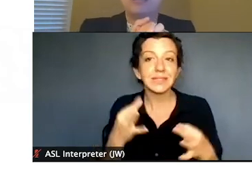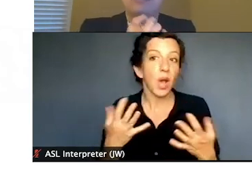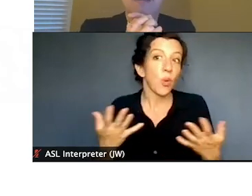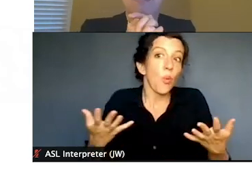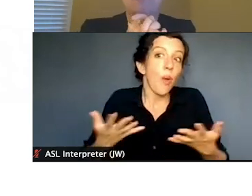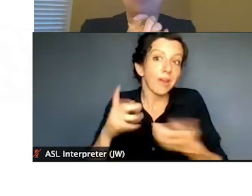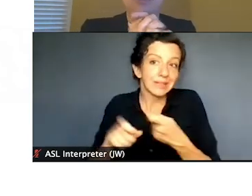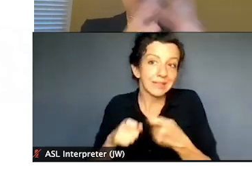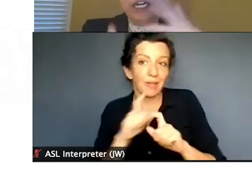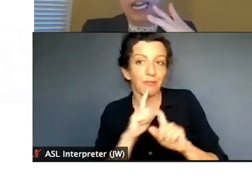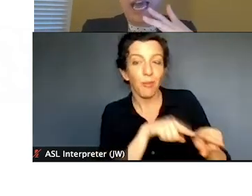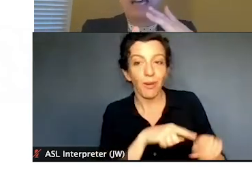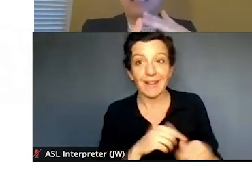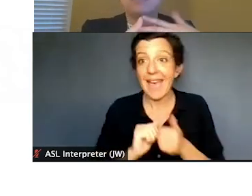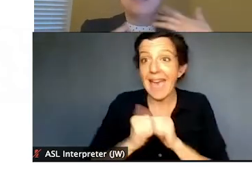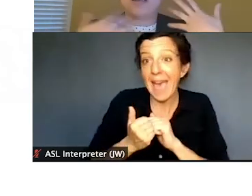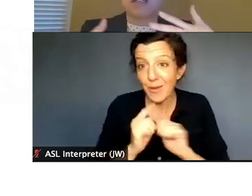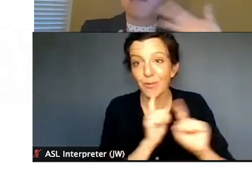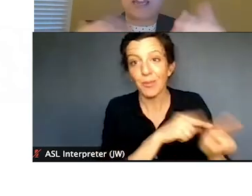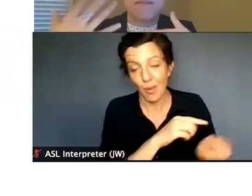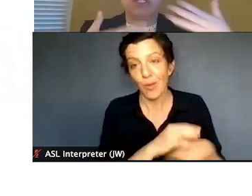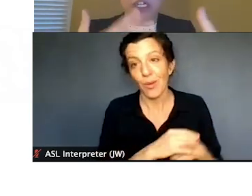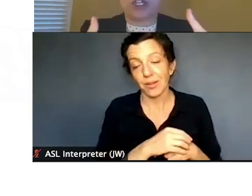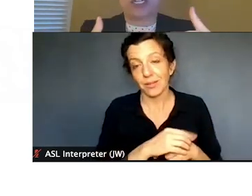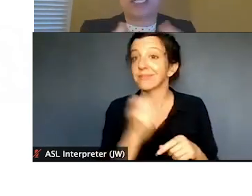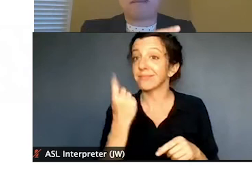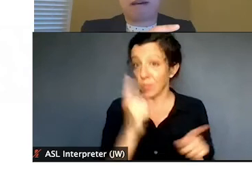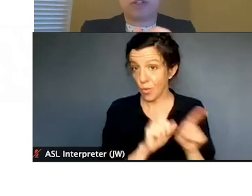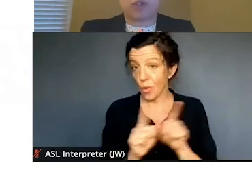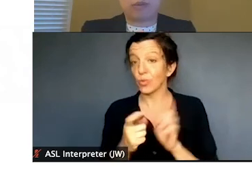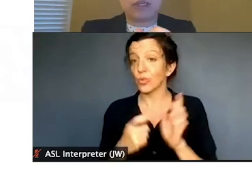to targeting ads to also making predictions about consumers.